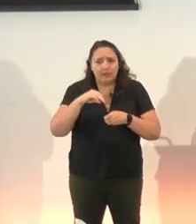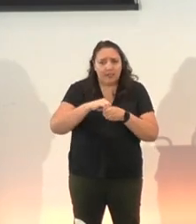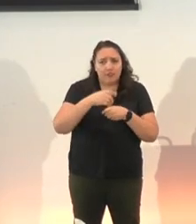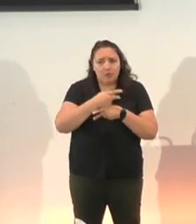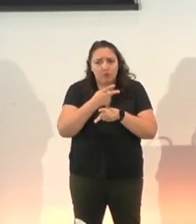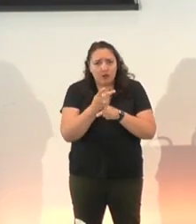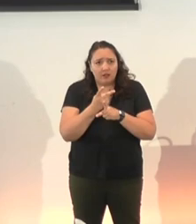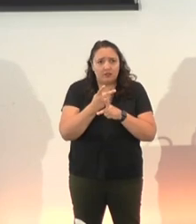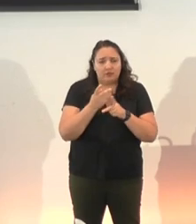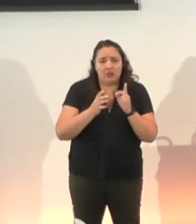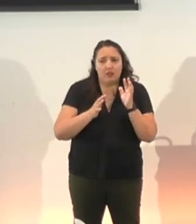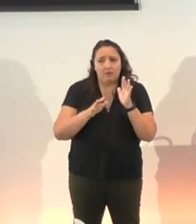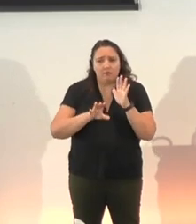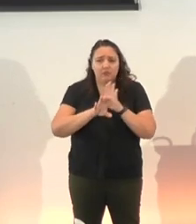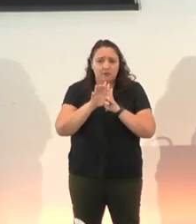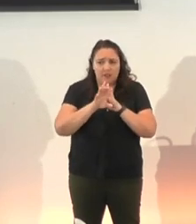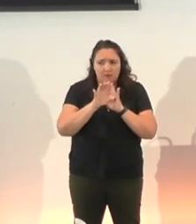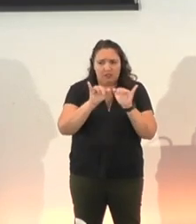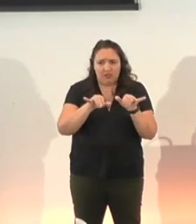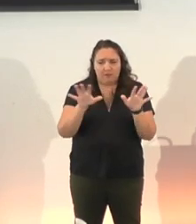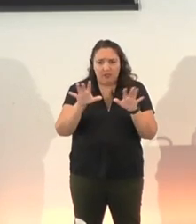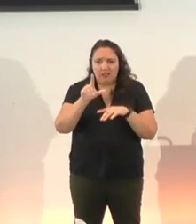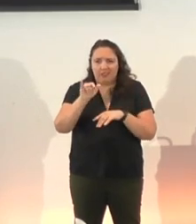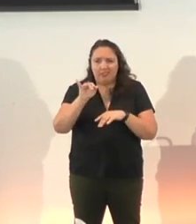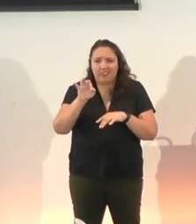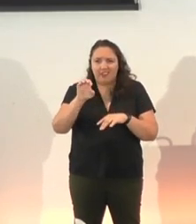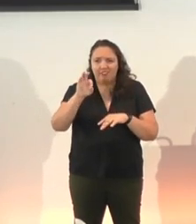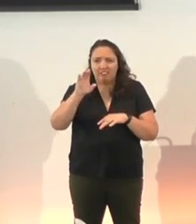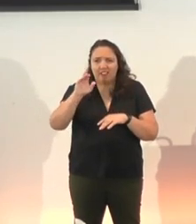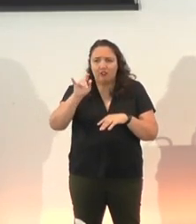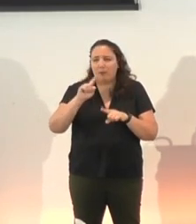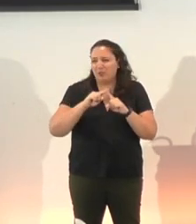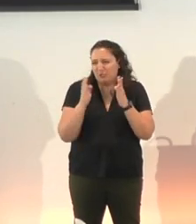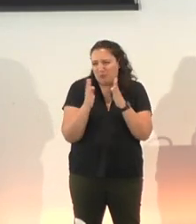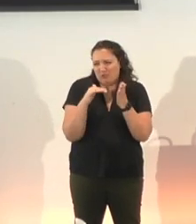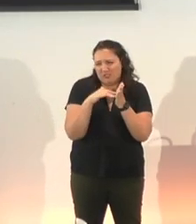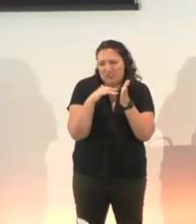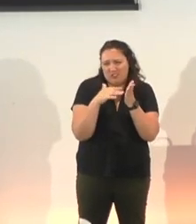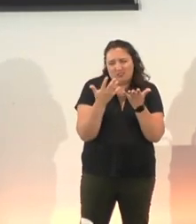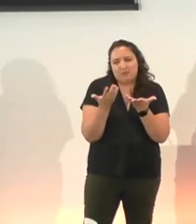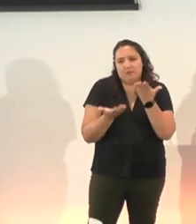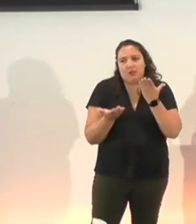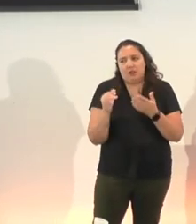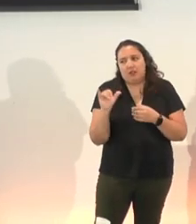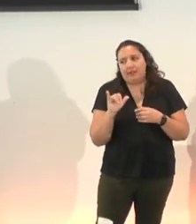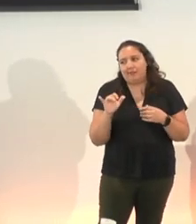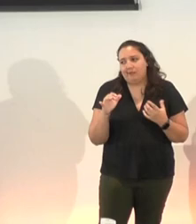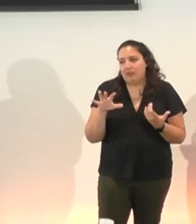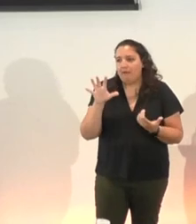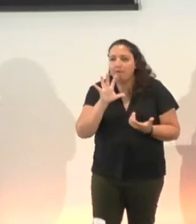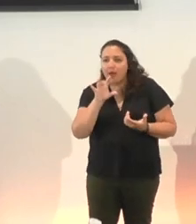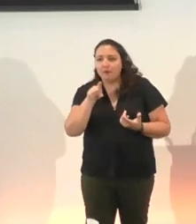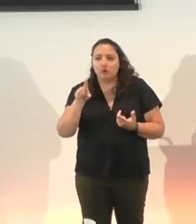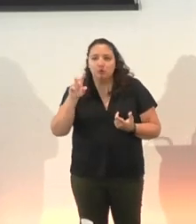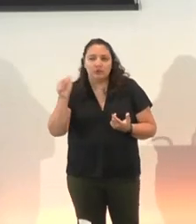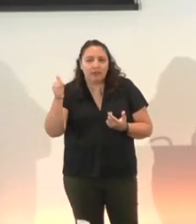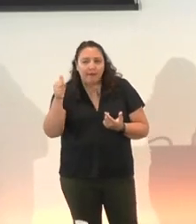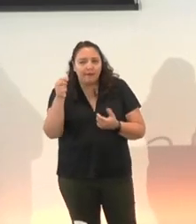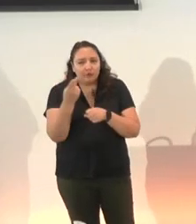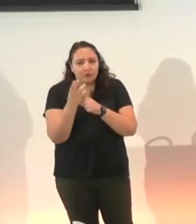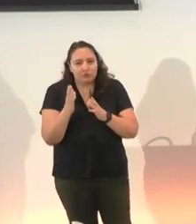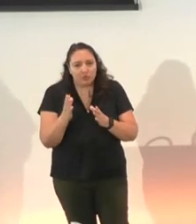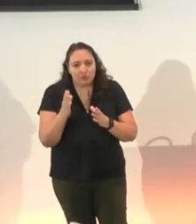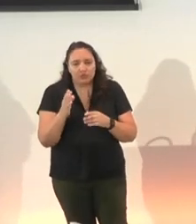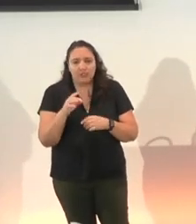lifecycle, but those are very small studies like we will do five to 10 users in the phase